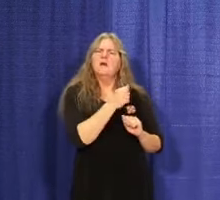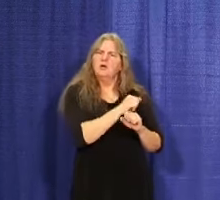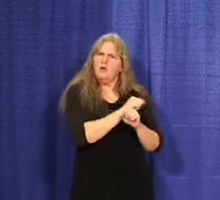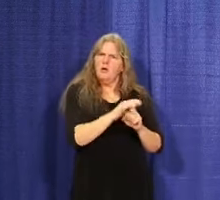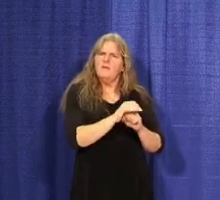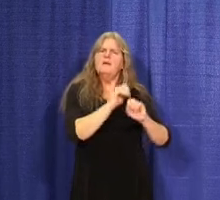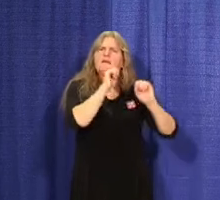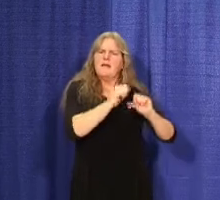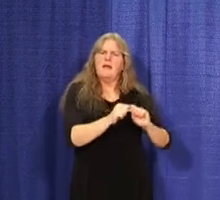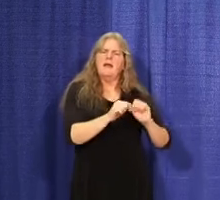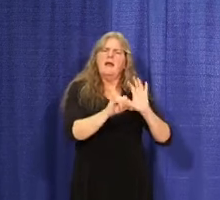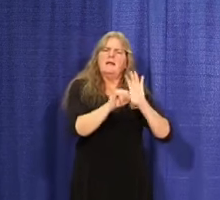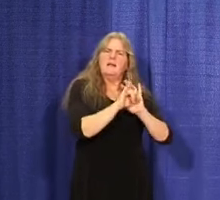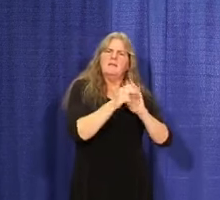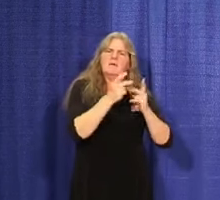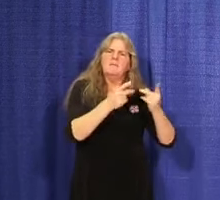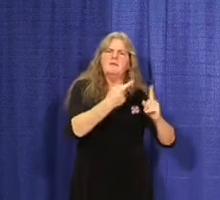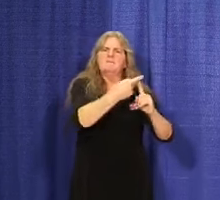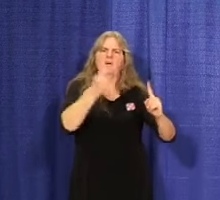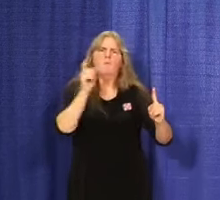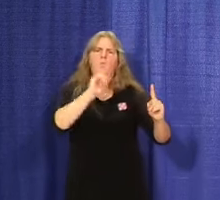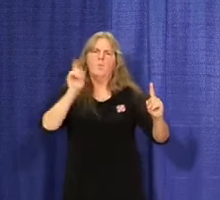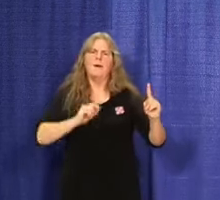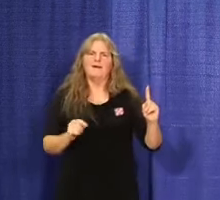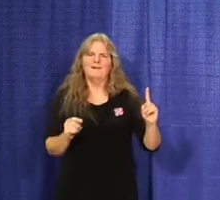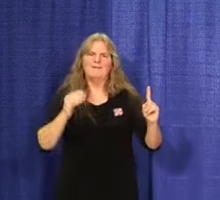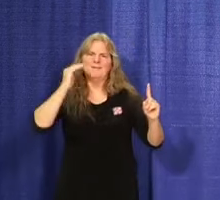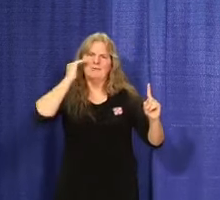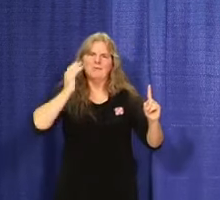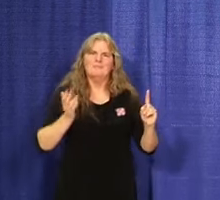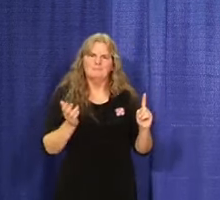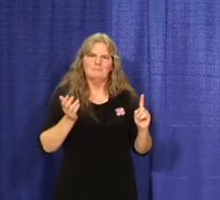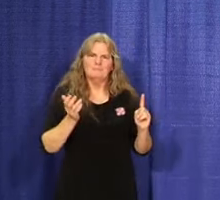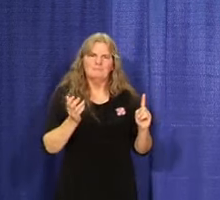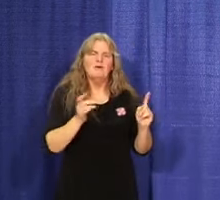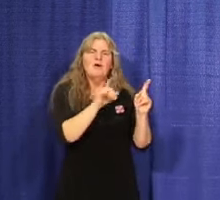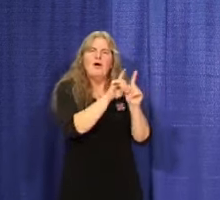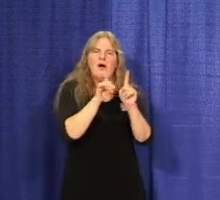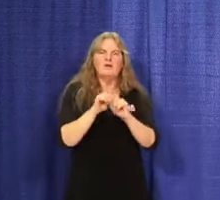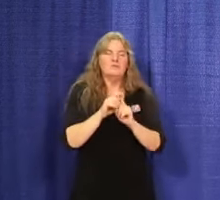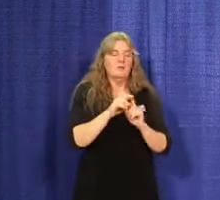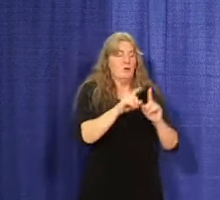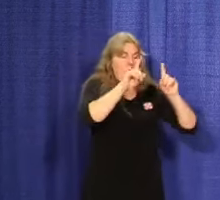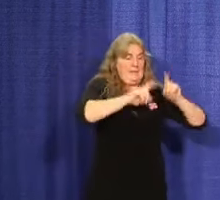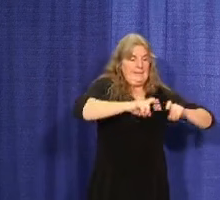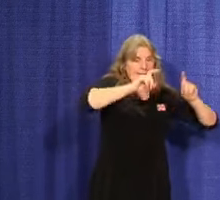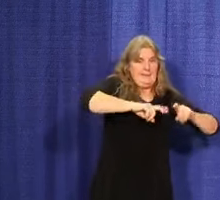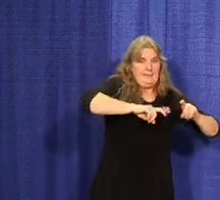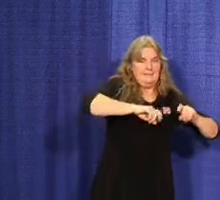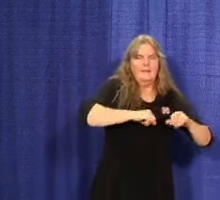outbreaks. That the positivity rate of testing is just over 1 percent, and that the curve appears to